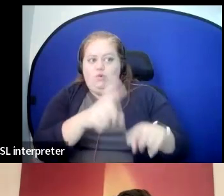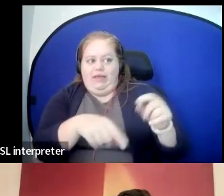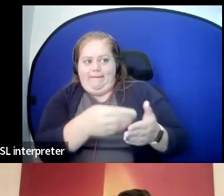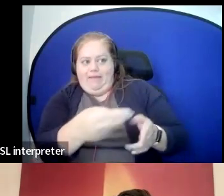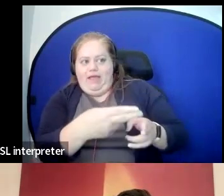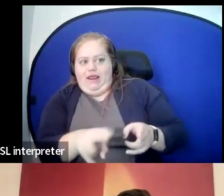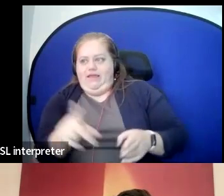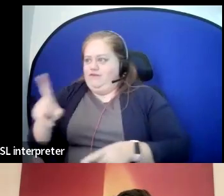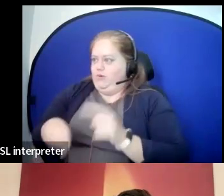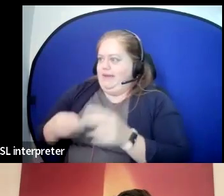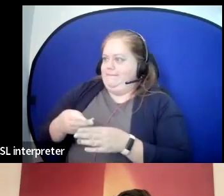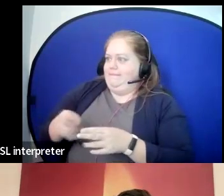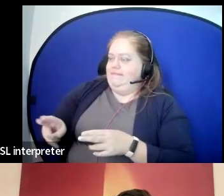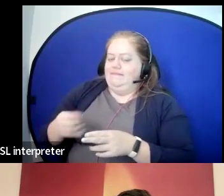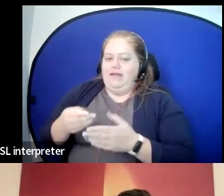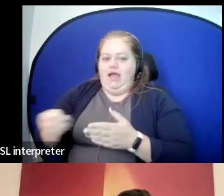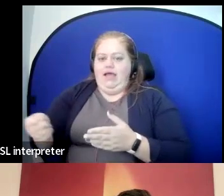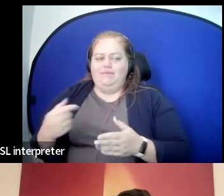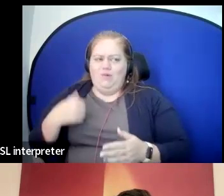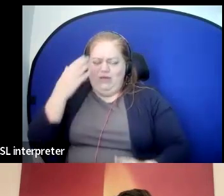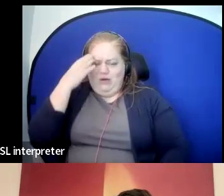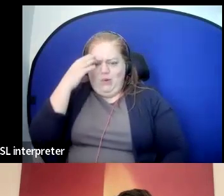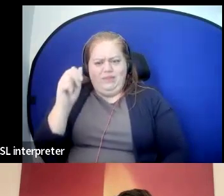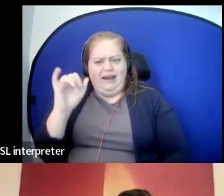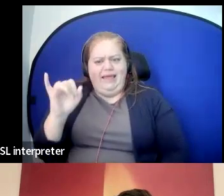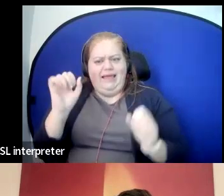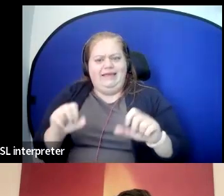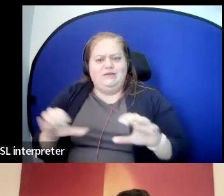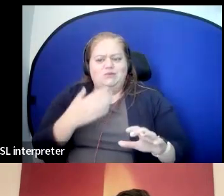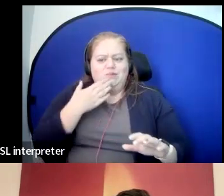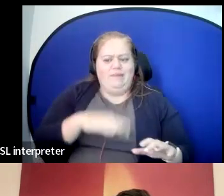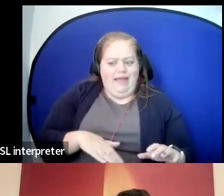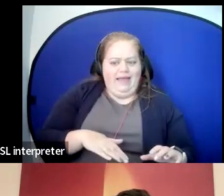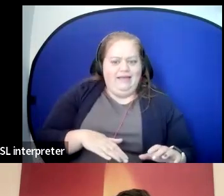So AI, we know what it can do bad. We know what it can do well.